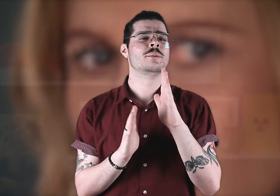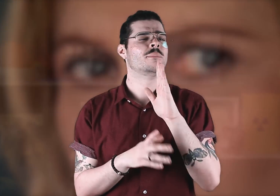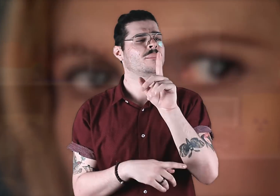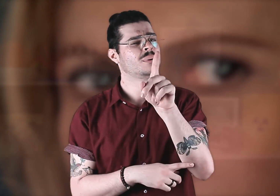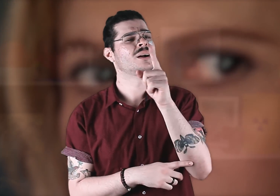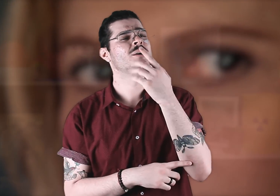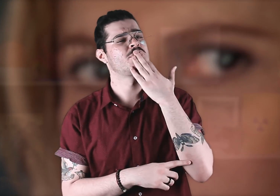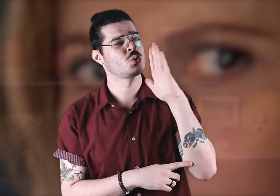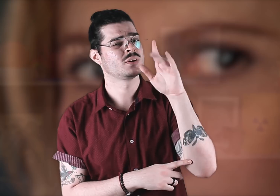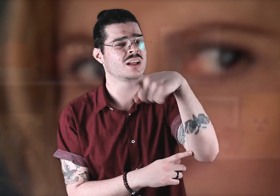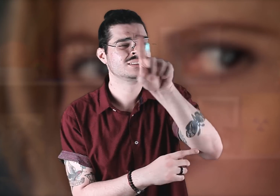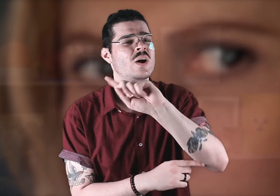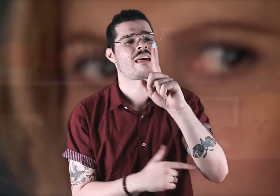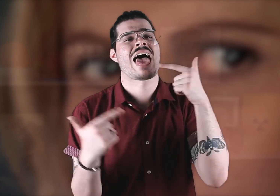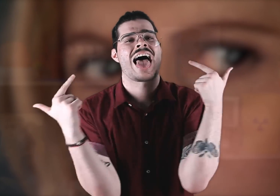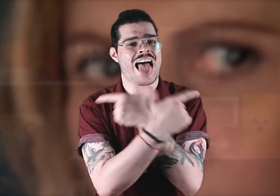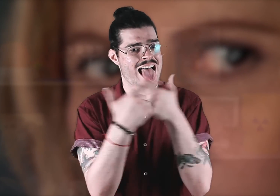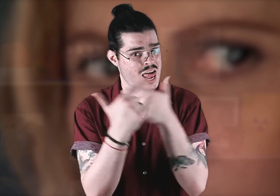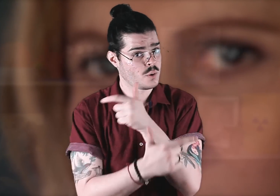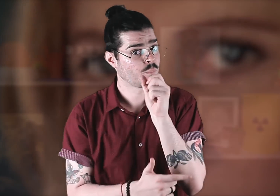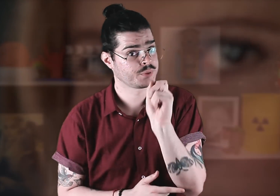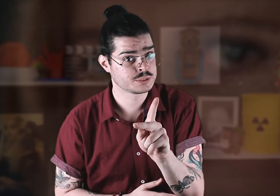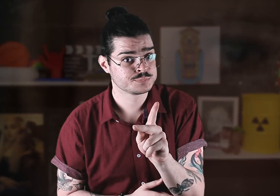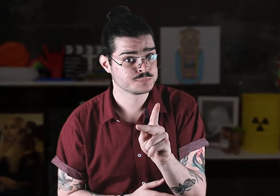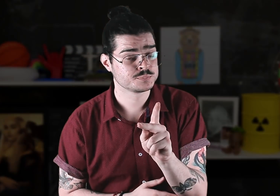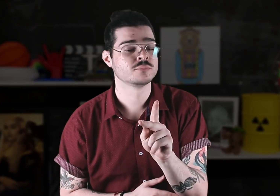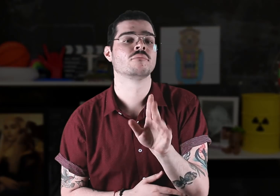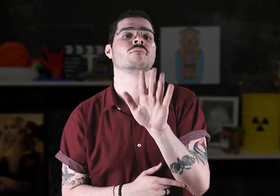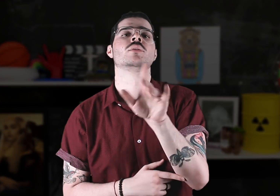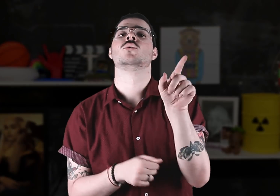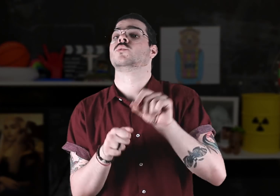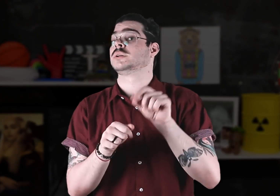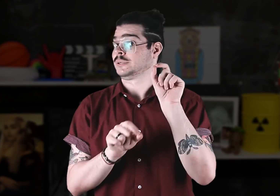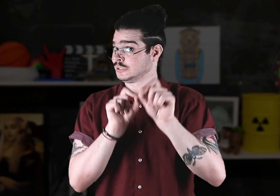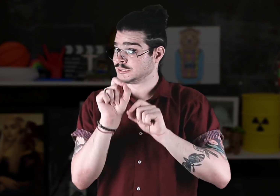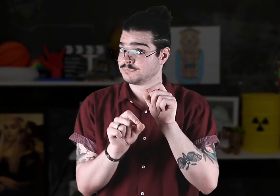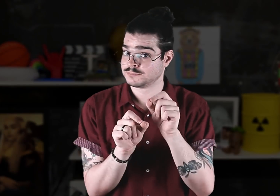promise me he won't laugh, okay? So, what did he do?